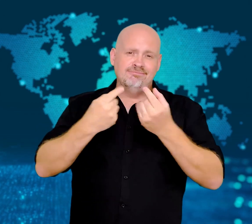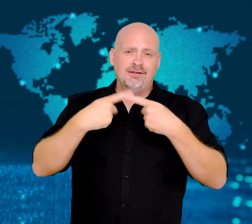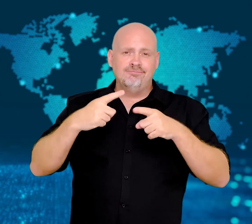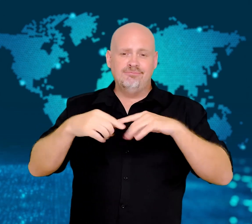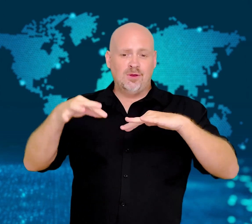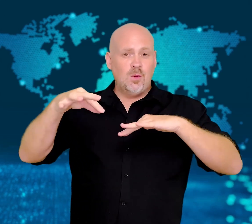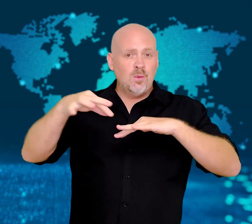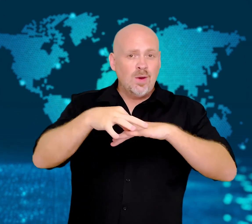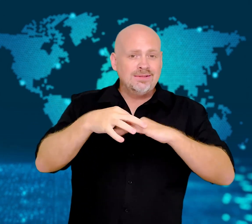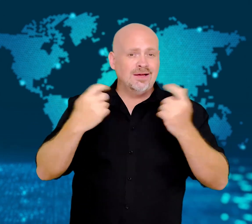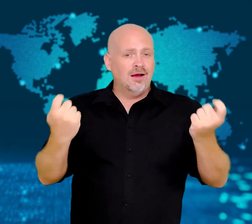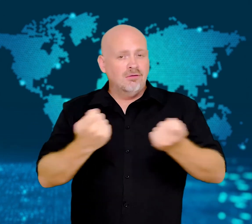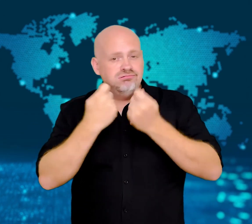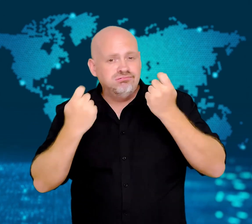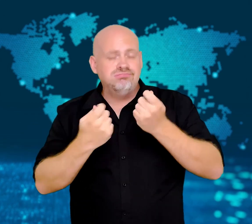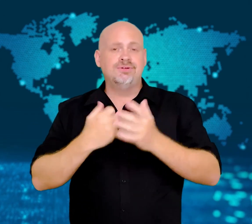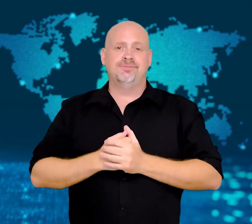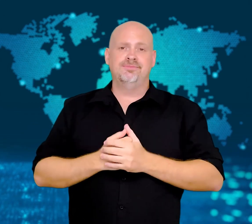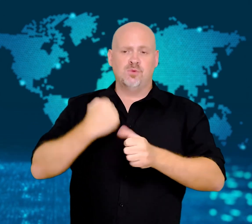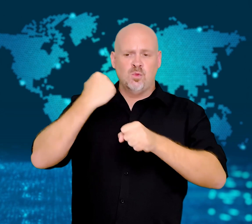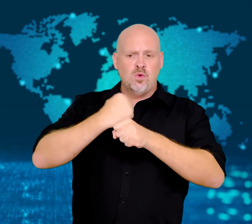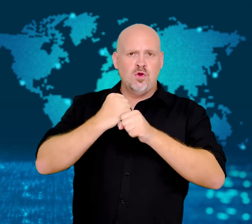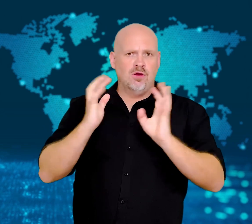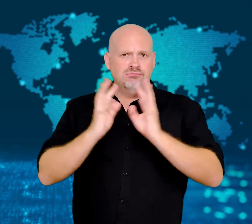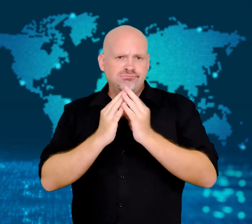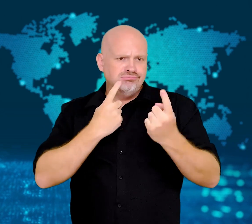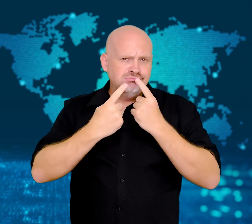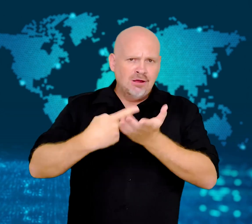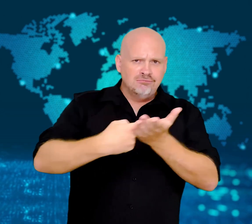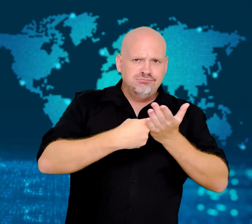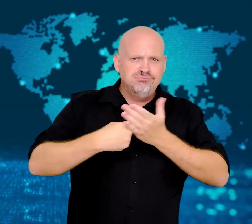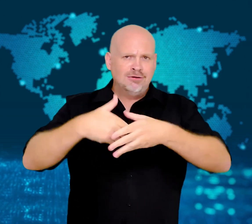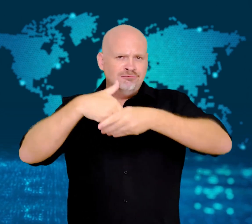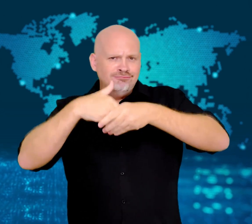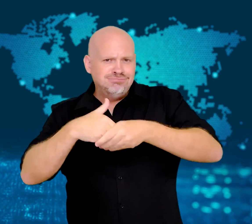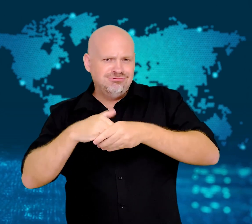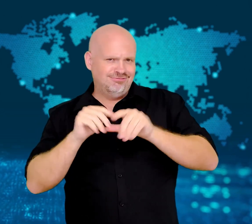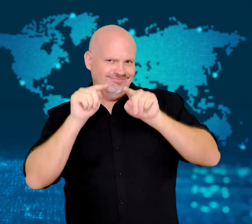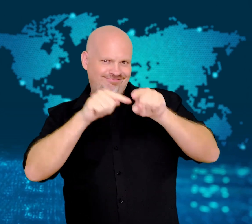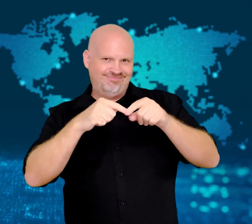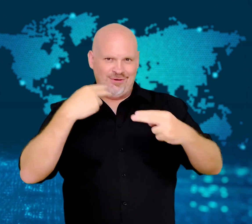at the Jumbo Floating Restaurant.